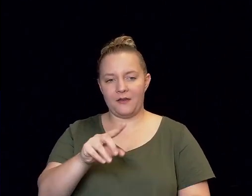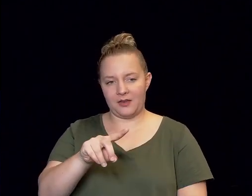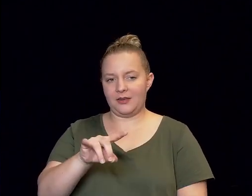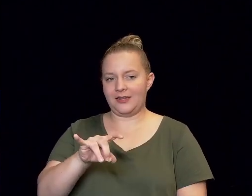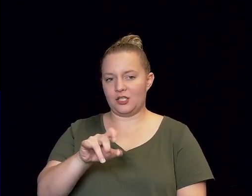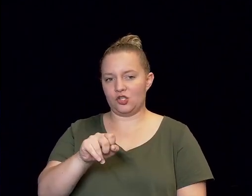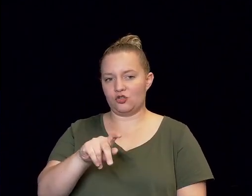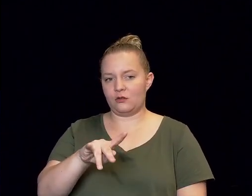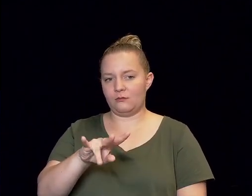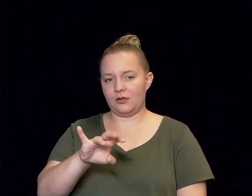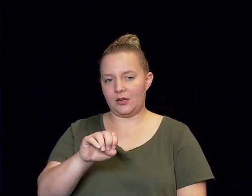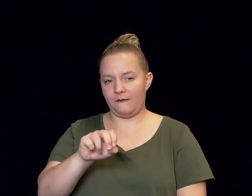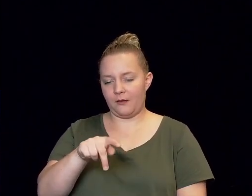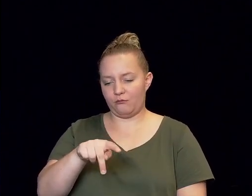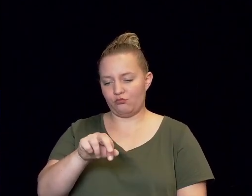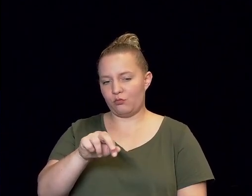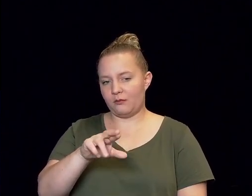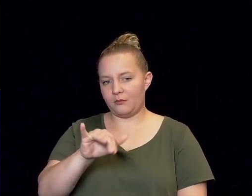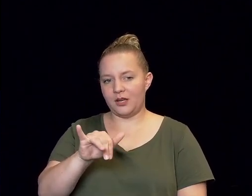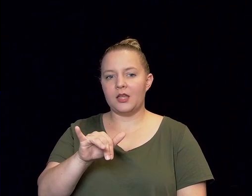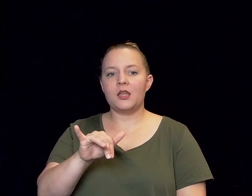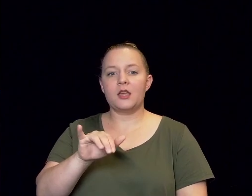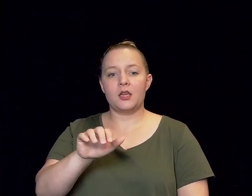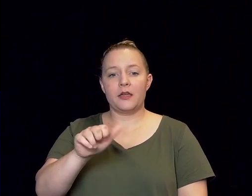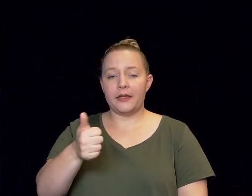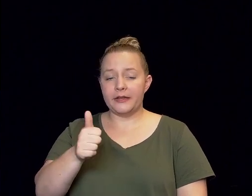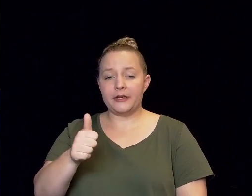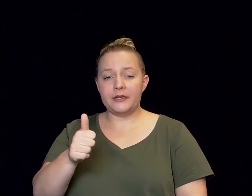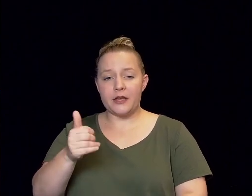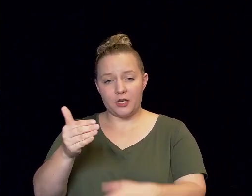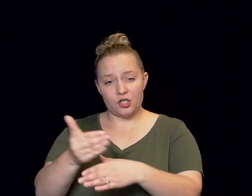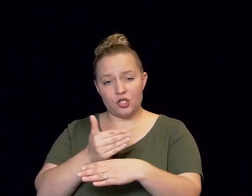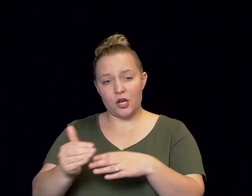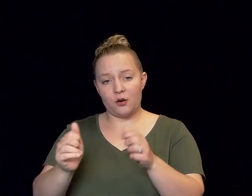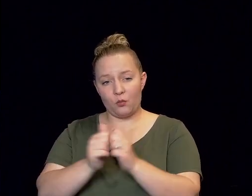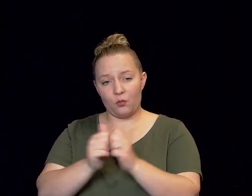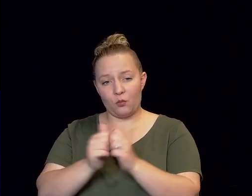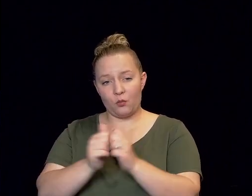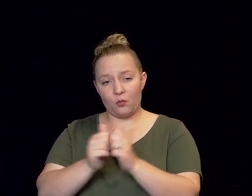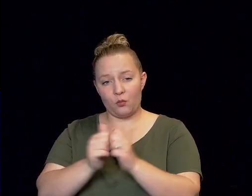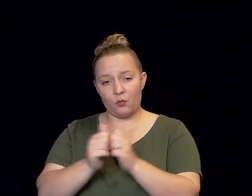I distributed the 10 to the -5 to get -50 and then the 10 to the 9 to get 90.